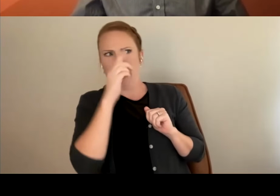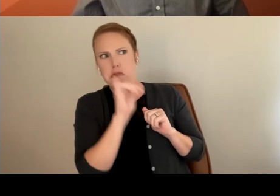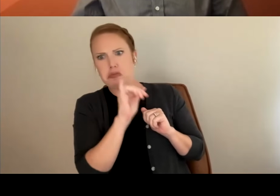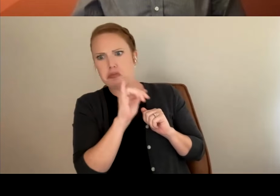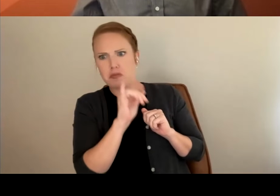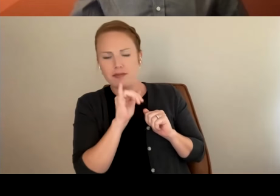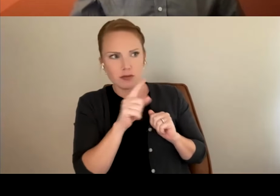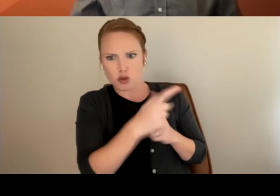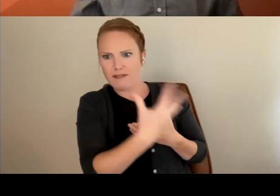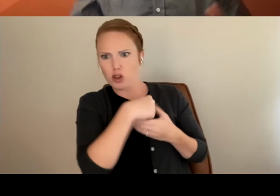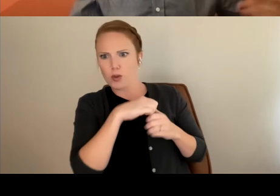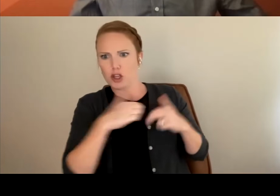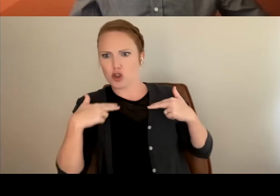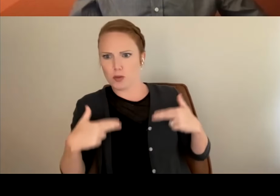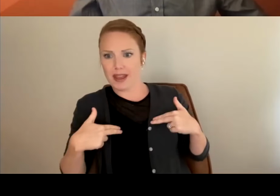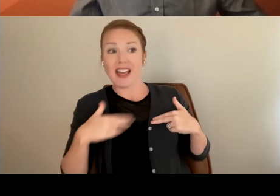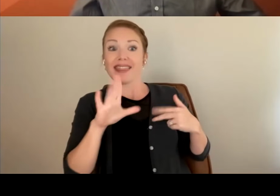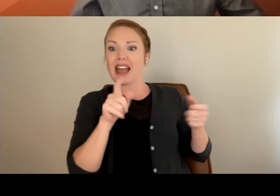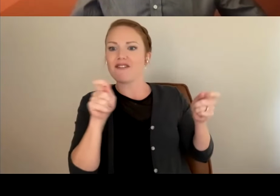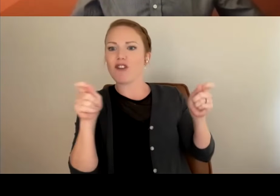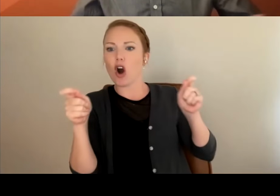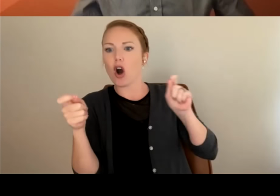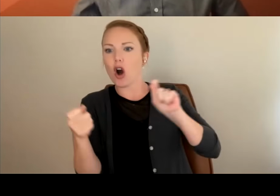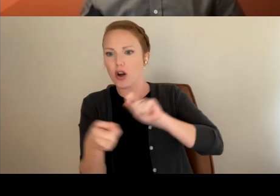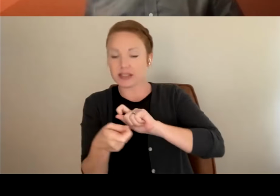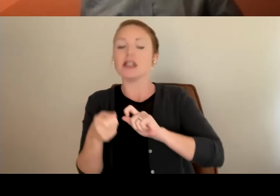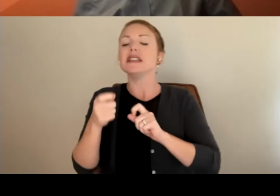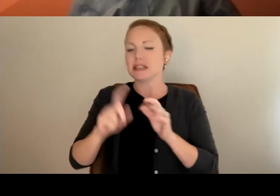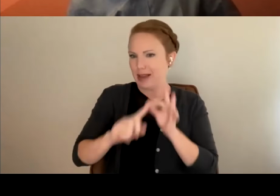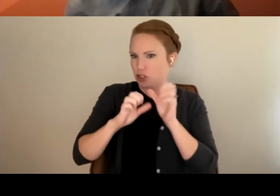This evolves over the decades, mostly in the industrial world, and eventually becomes what